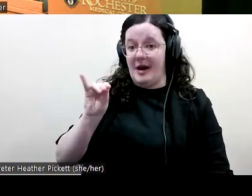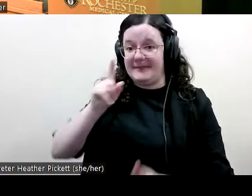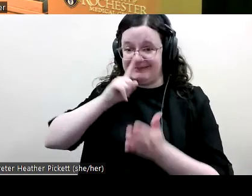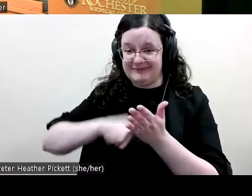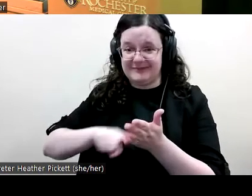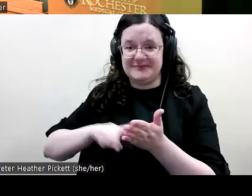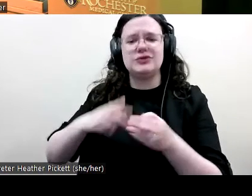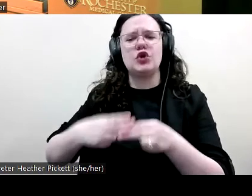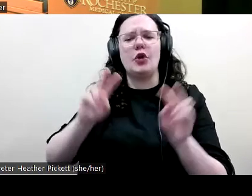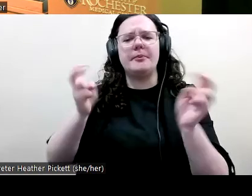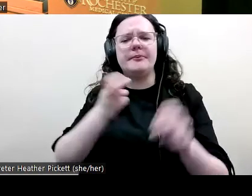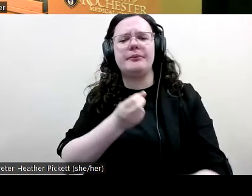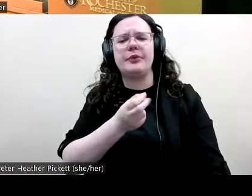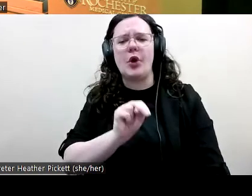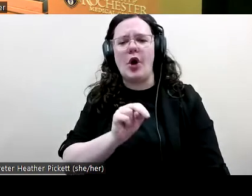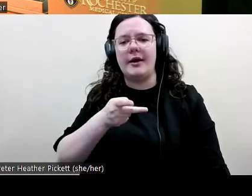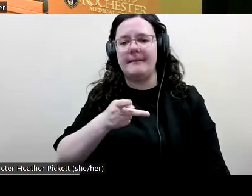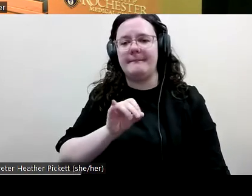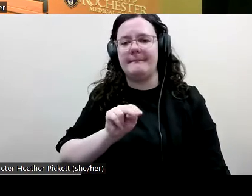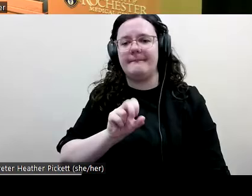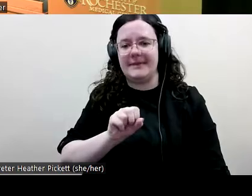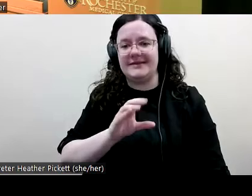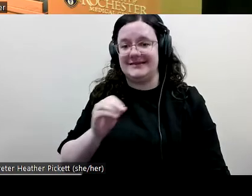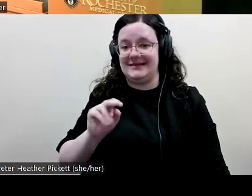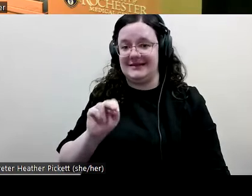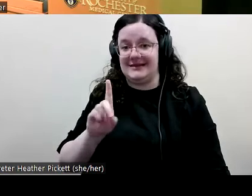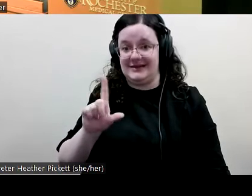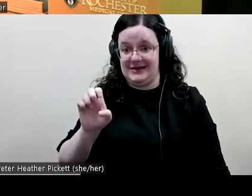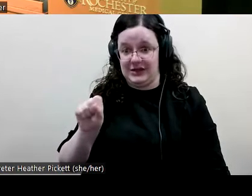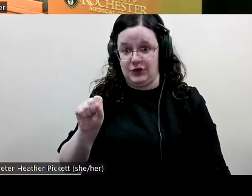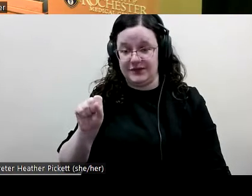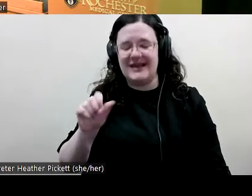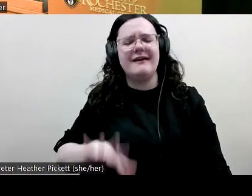that the majority of people receiving care were between the ages of 18 to 39 so we're probably